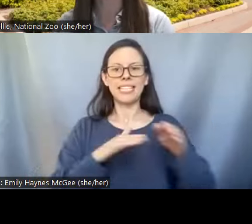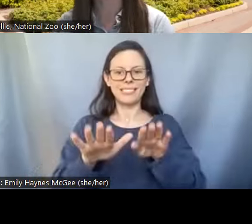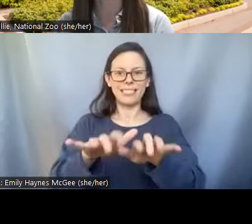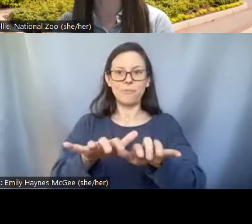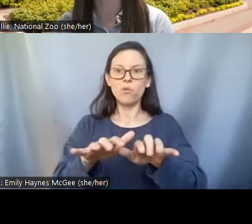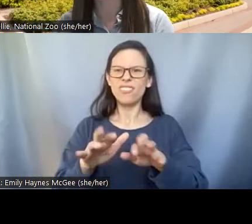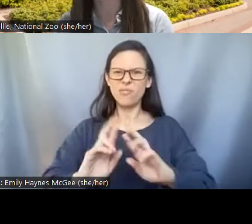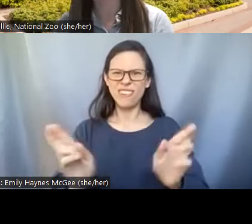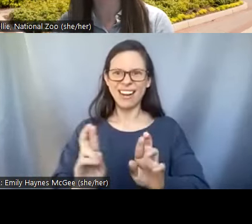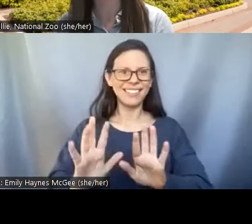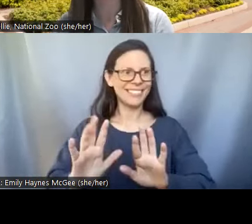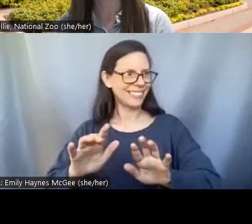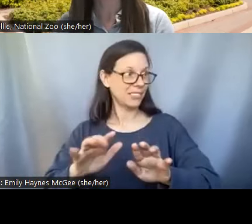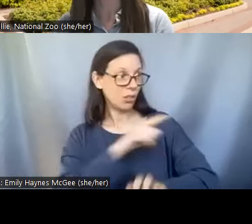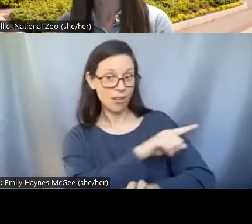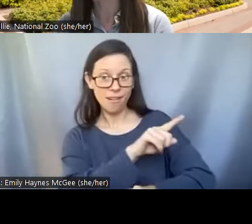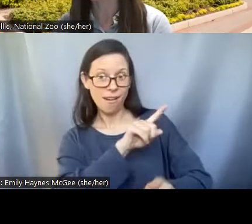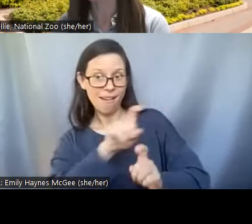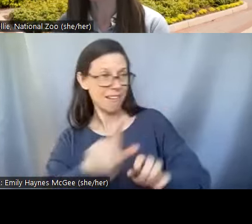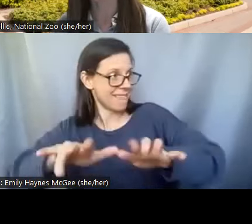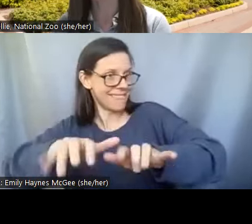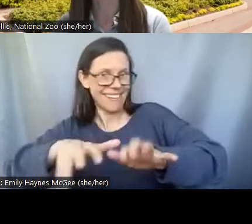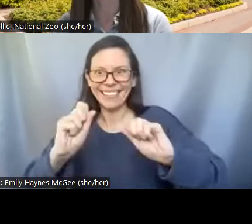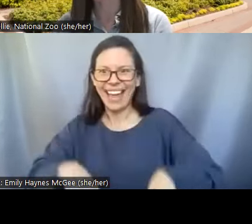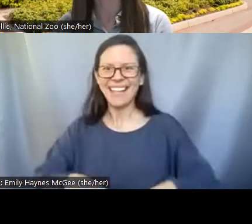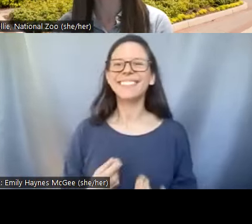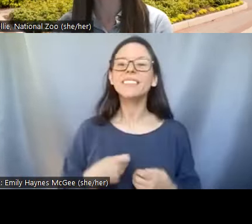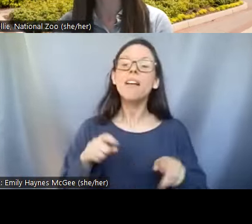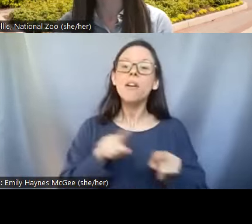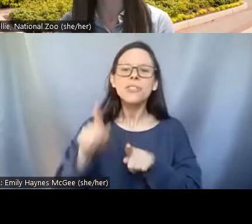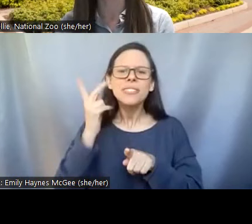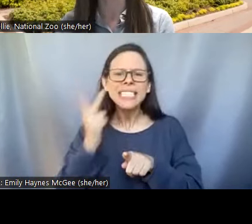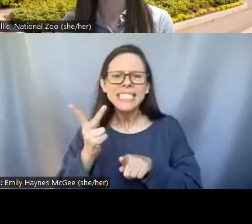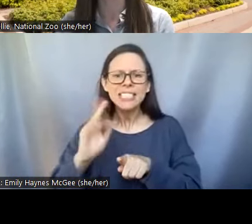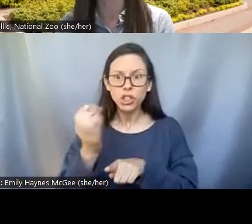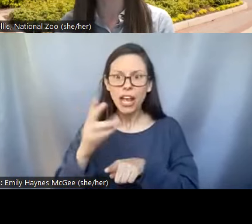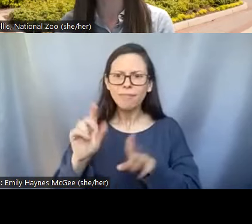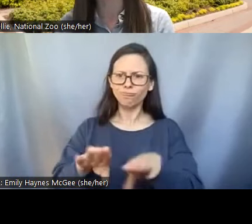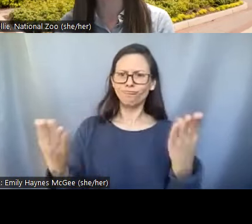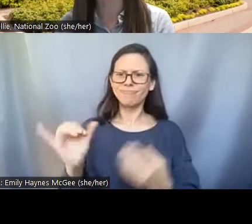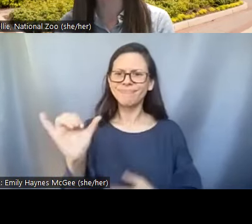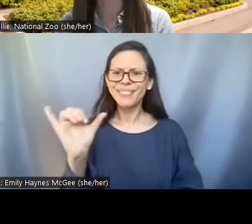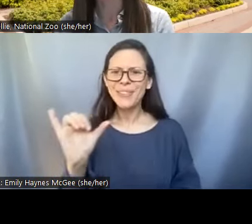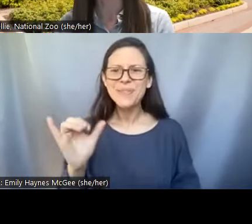to chime in on their behalf. Lastly, you'll see that the chat is also open for you to message us.